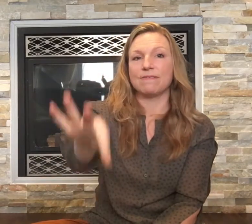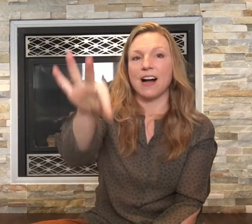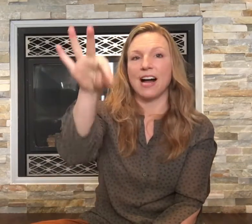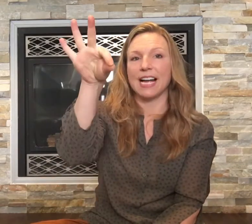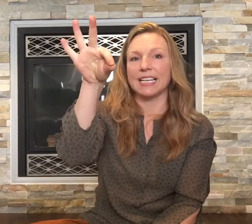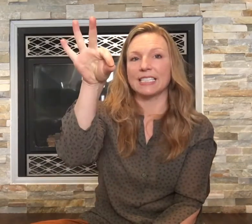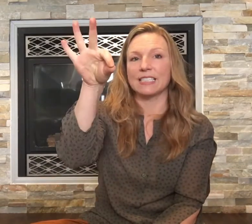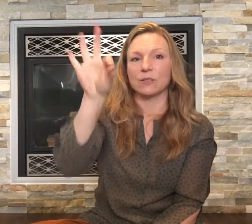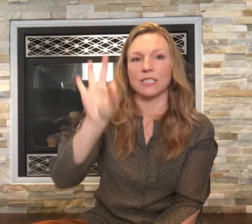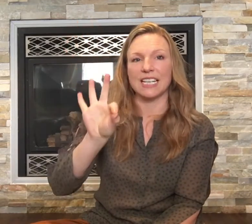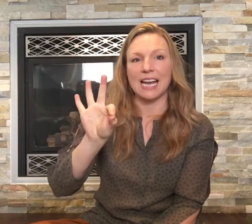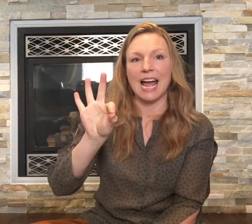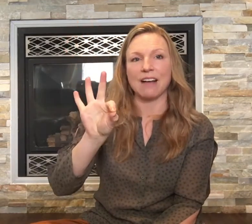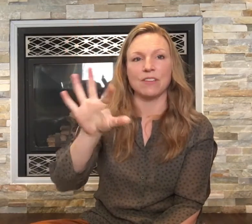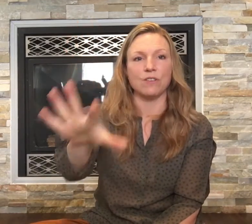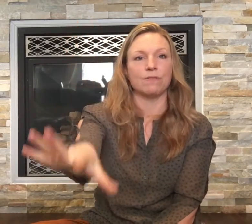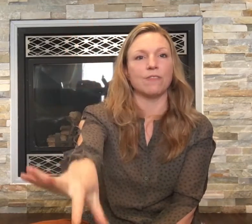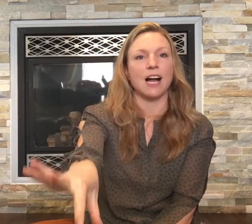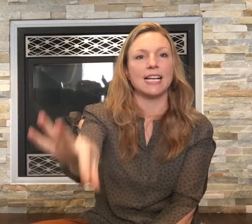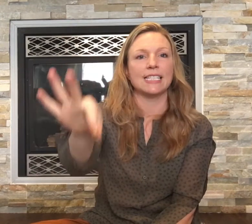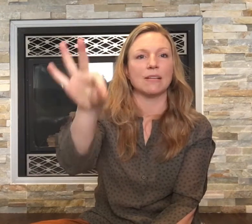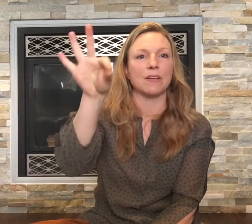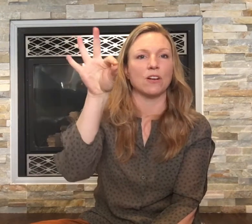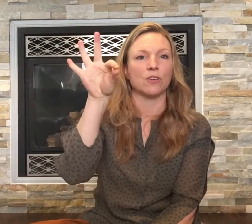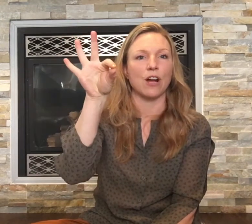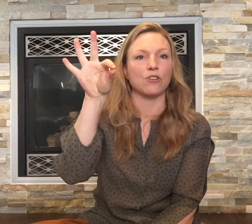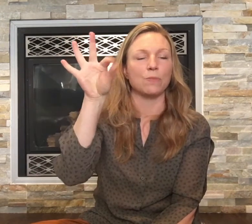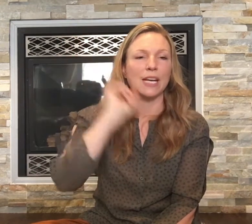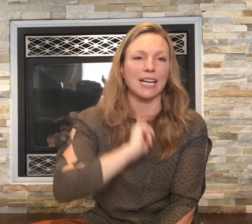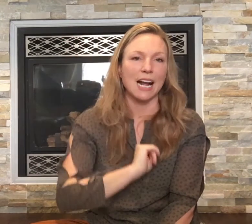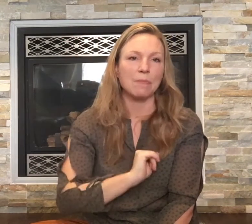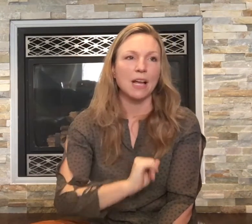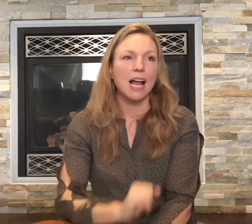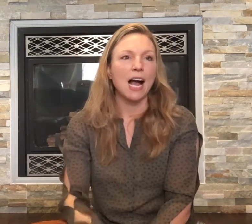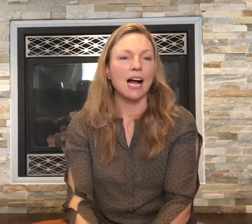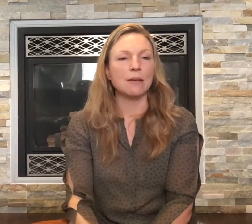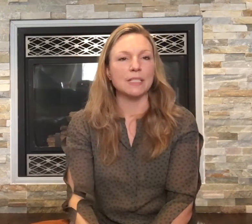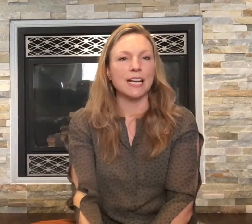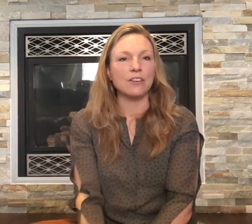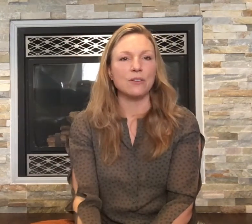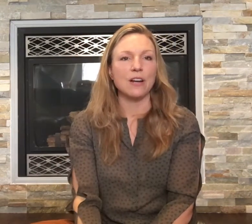FIND, so it's like an "F" and you FIND something on the ground, you pick it up. Together, you and